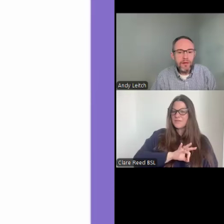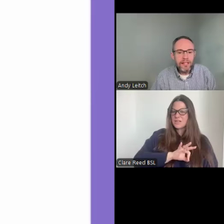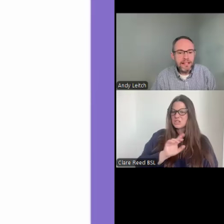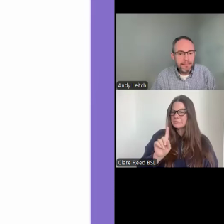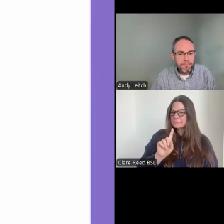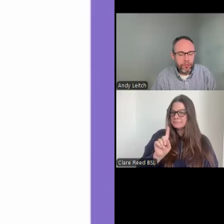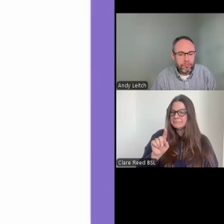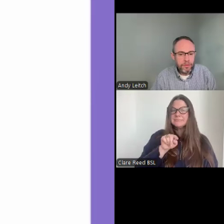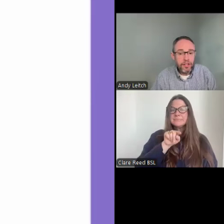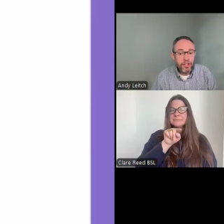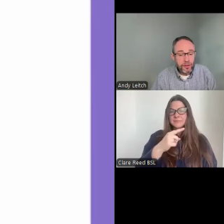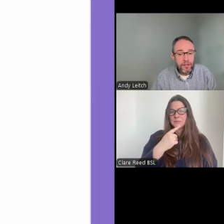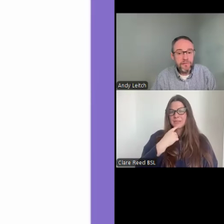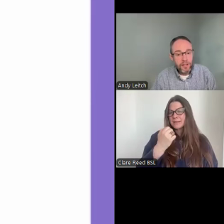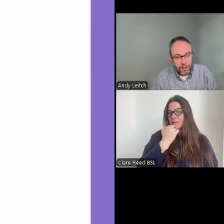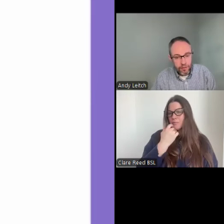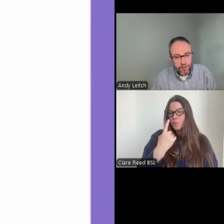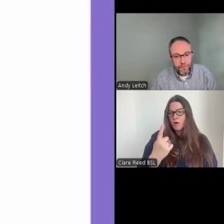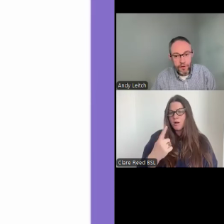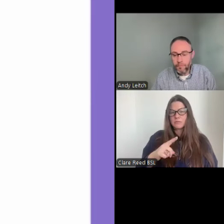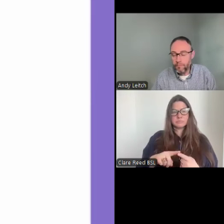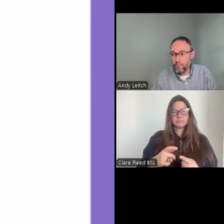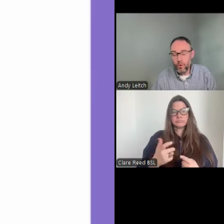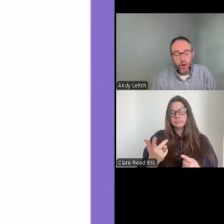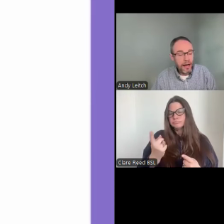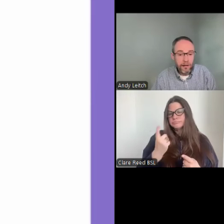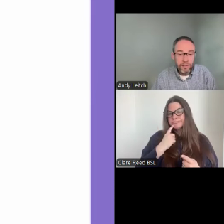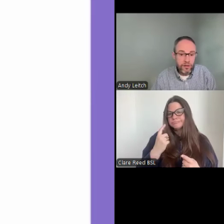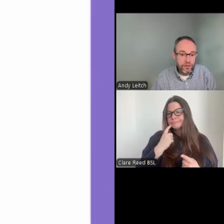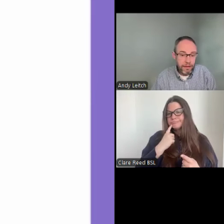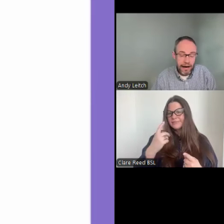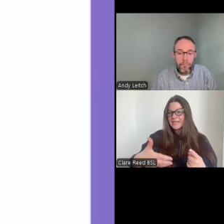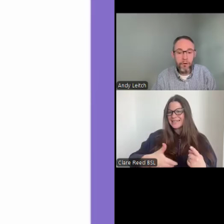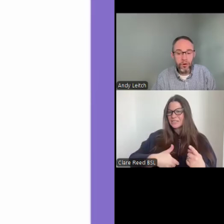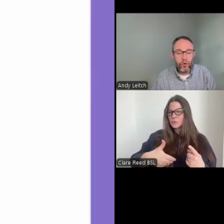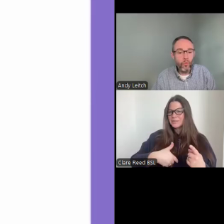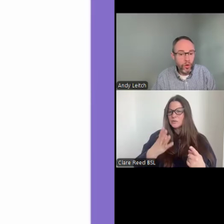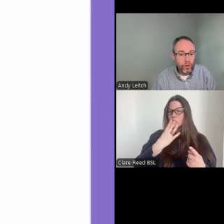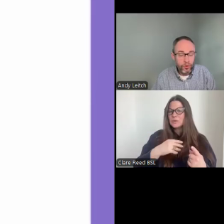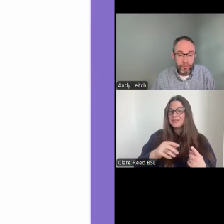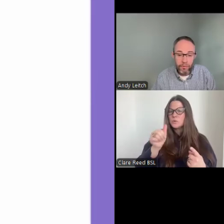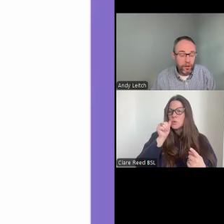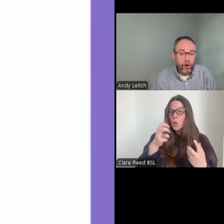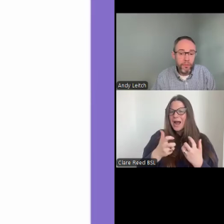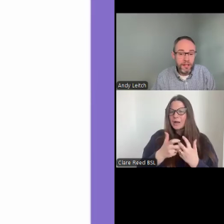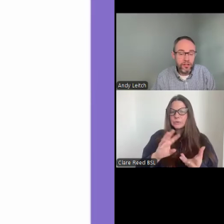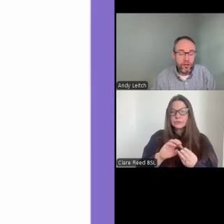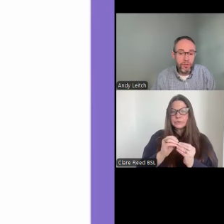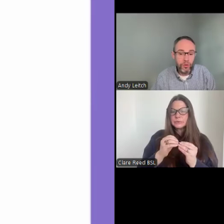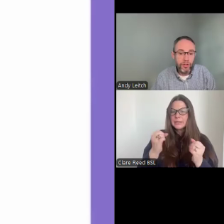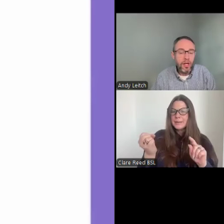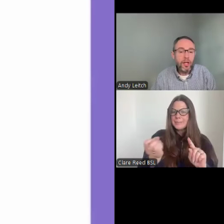really simple and intuitive to use. If you can work out how to use PowerPoint or Word or common desktop tools,